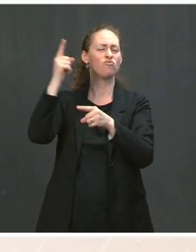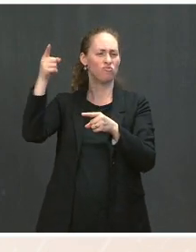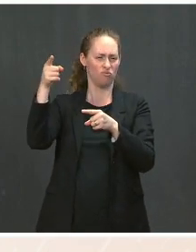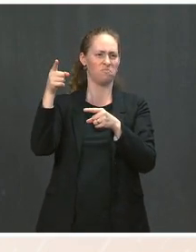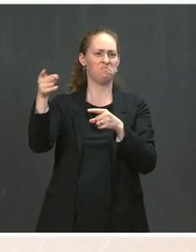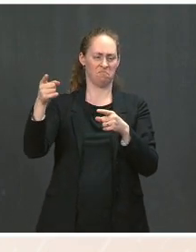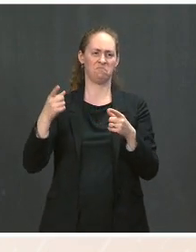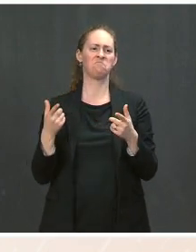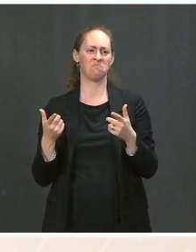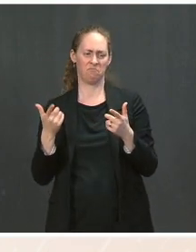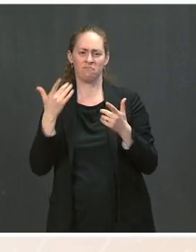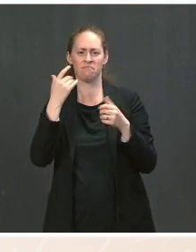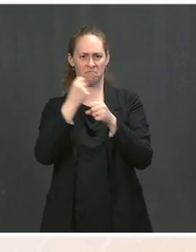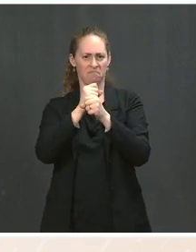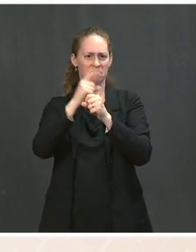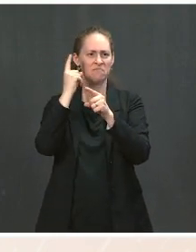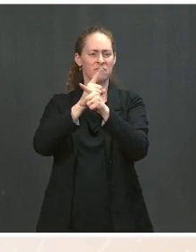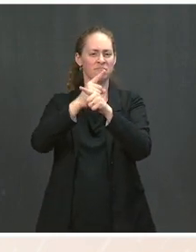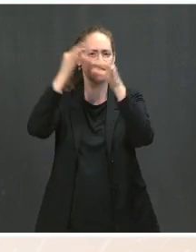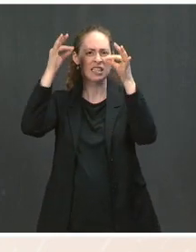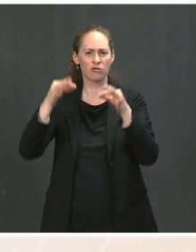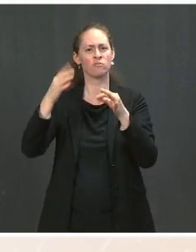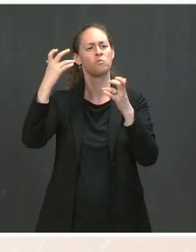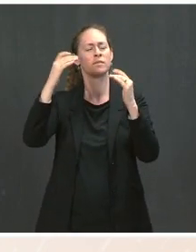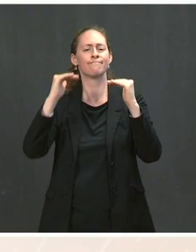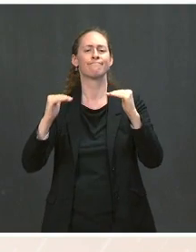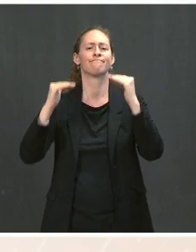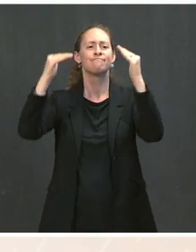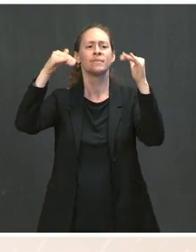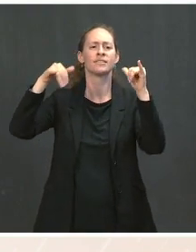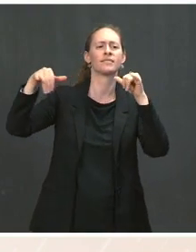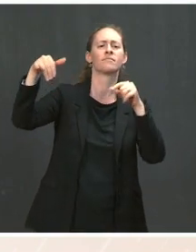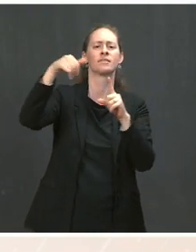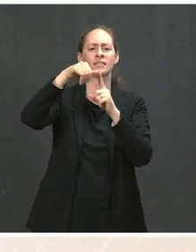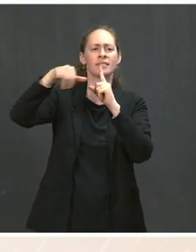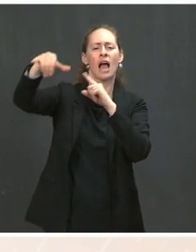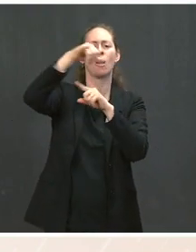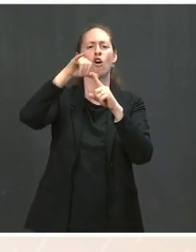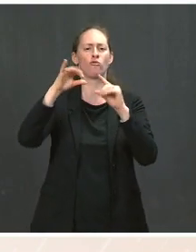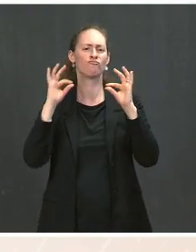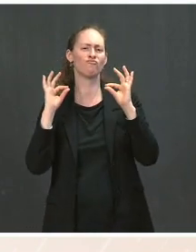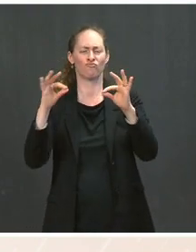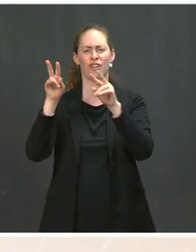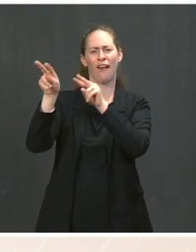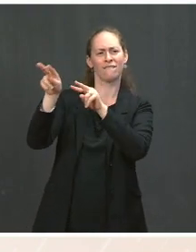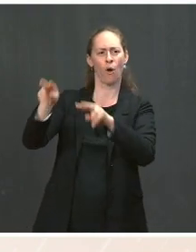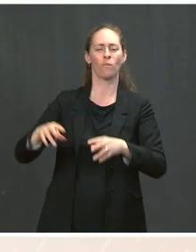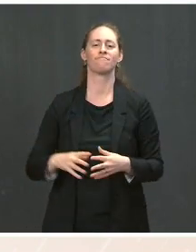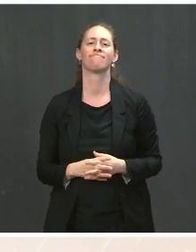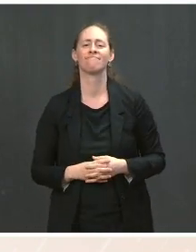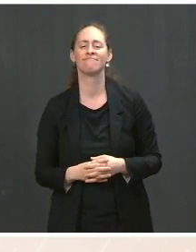and we will look forward to hearing what their outcome is. Go ahead, Tyler. The Press: Thanks.